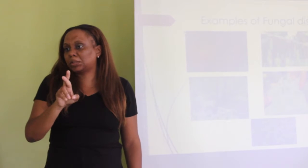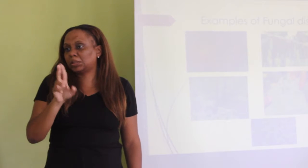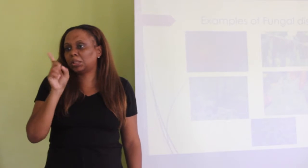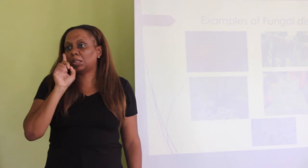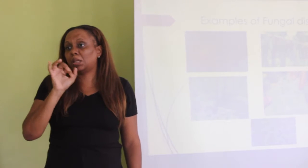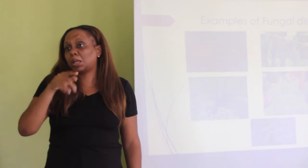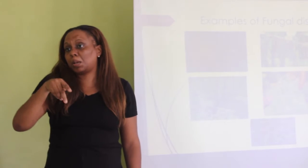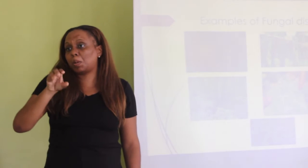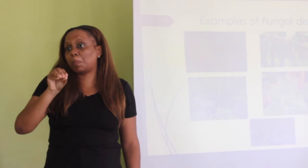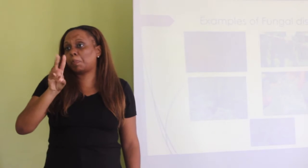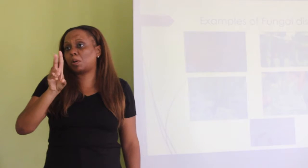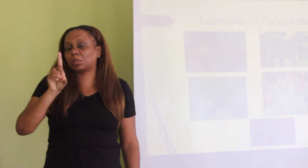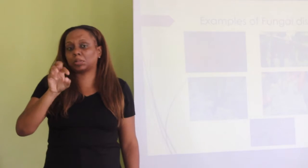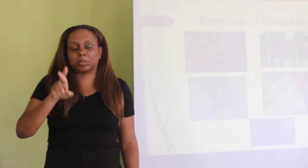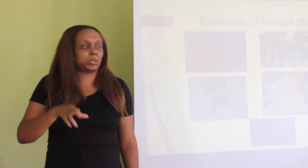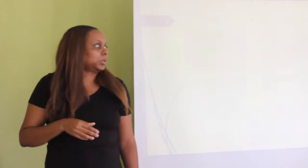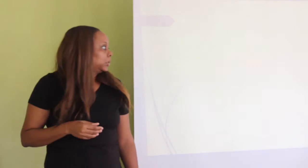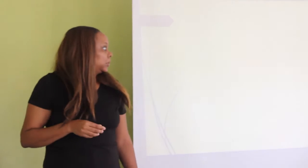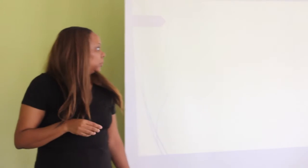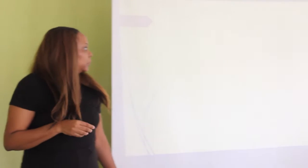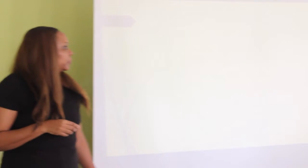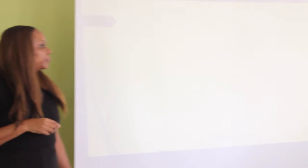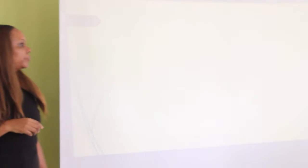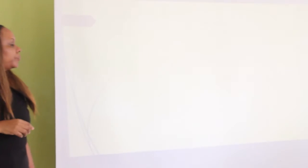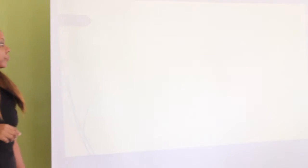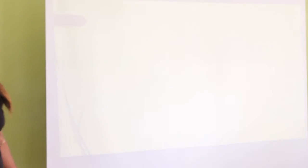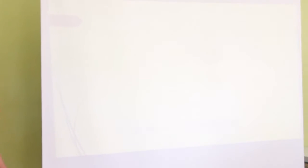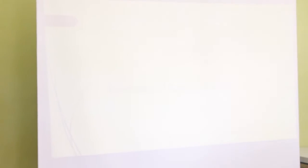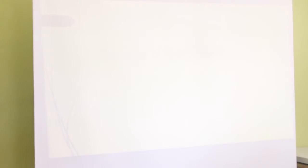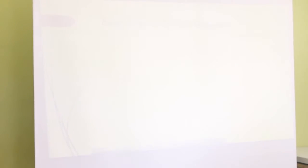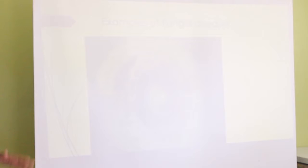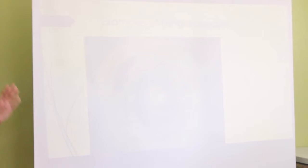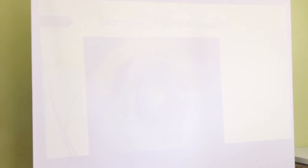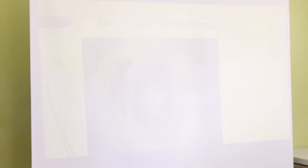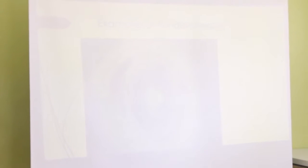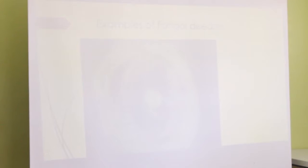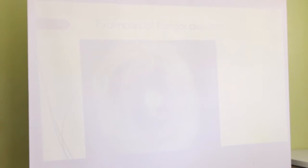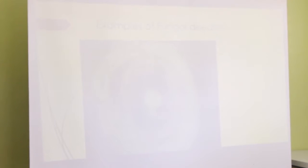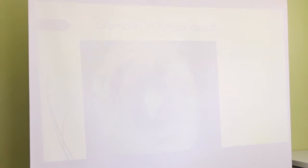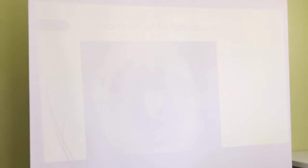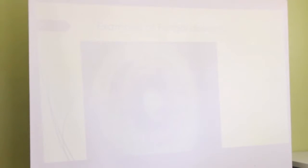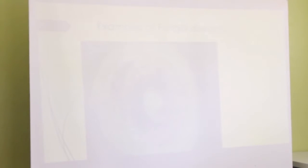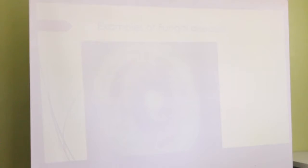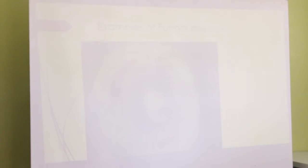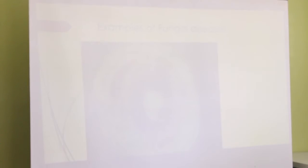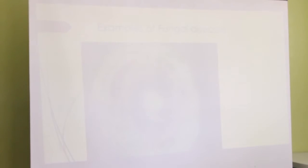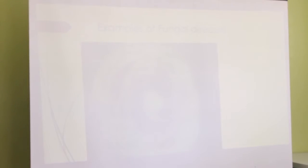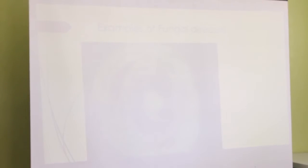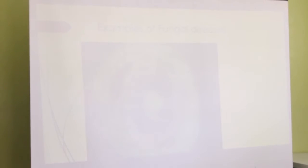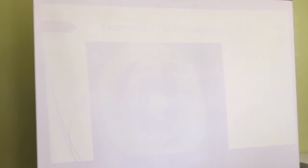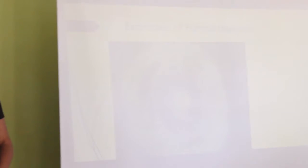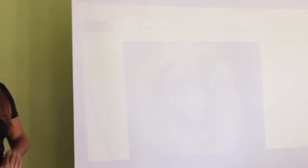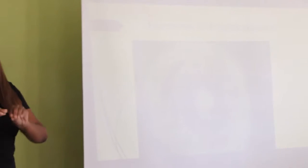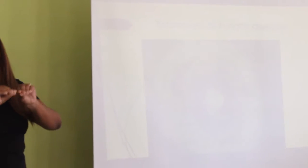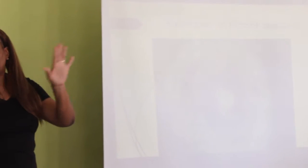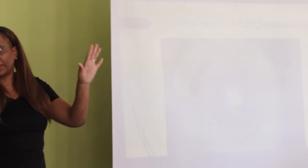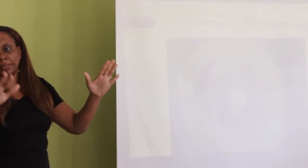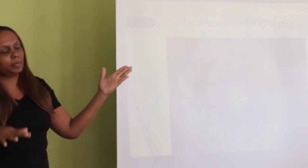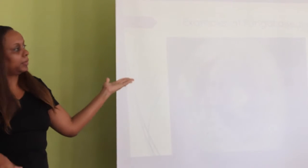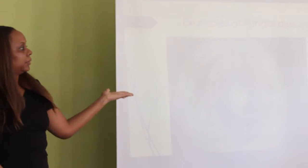not seeing here clearly so we have some examples romeo right we're not seeing it clearly any fungal